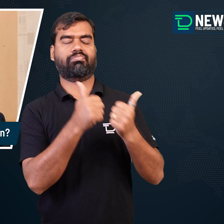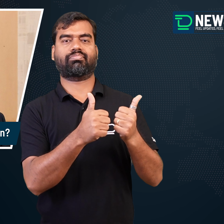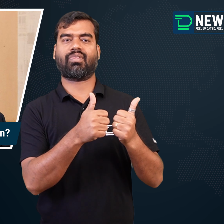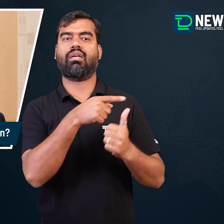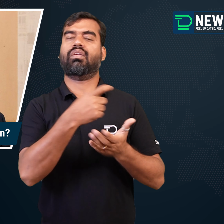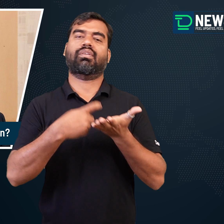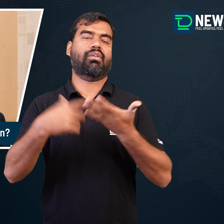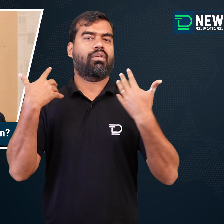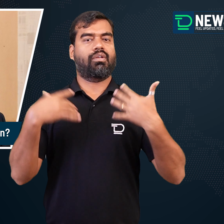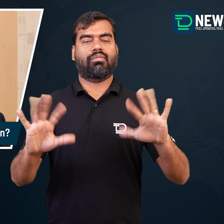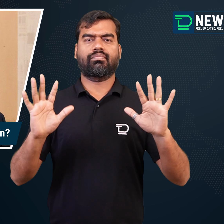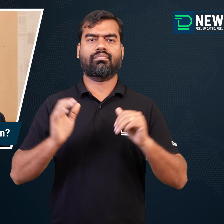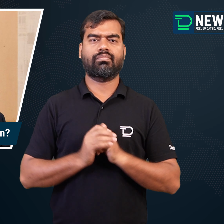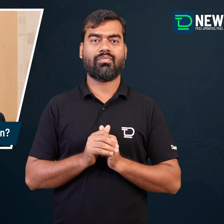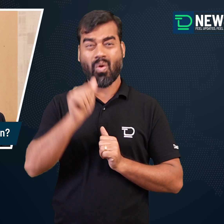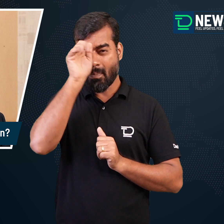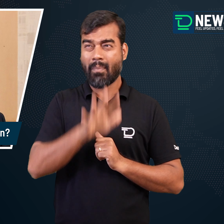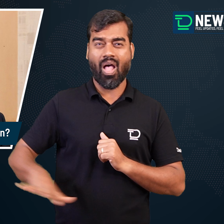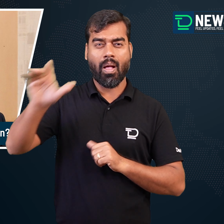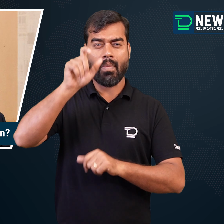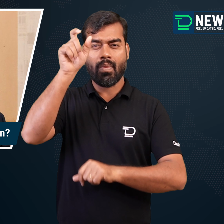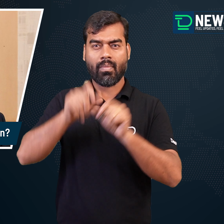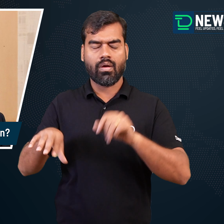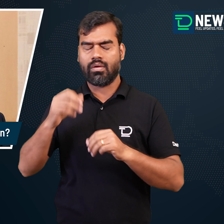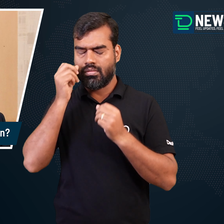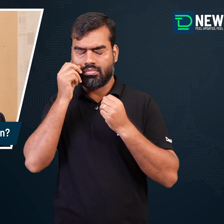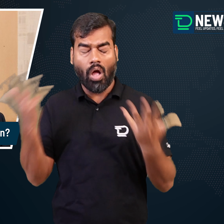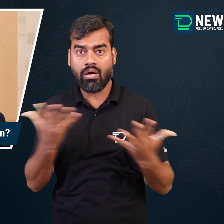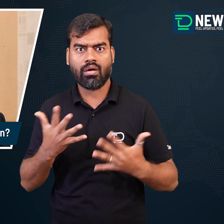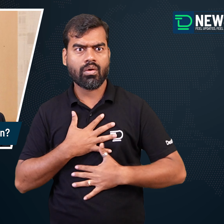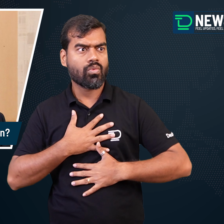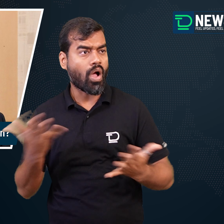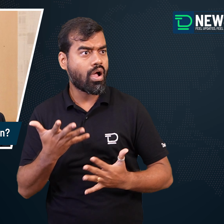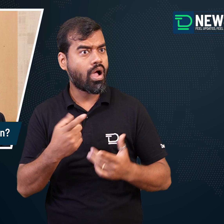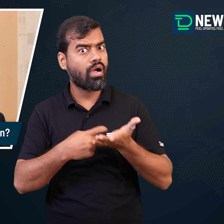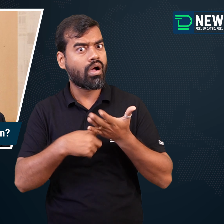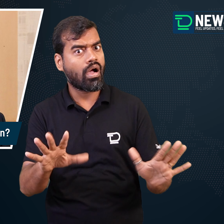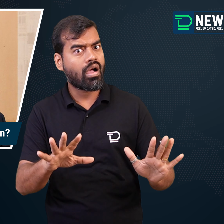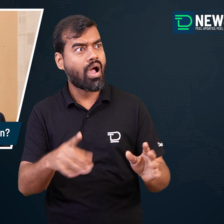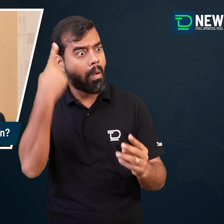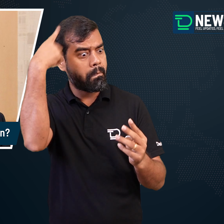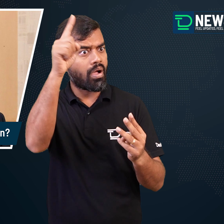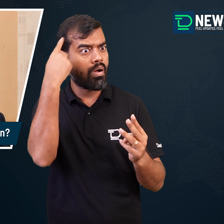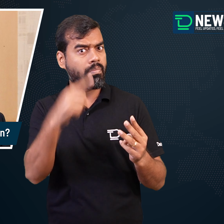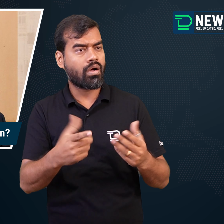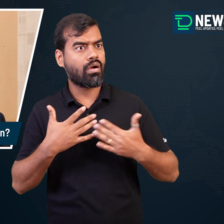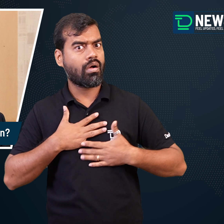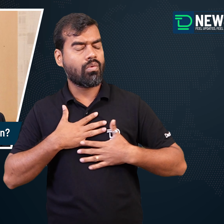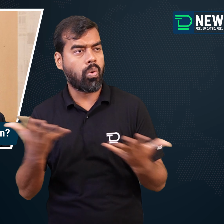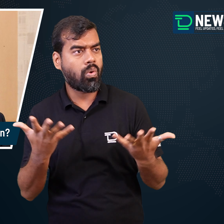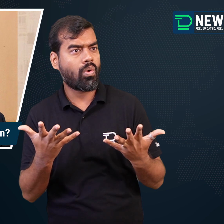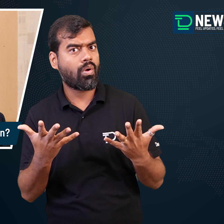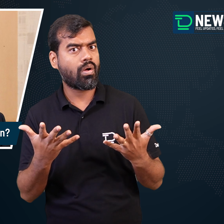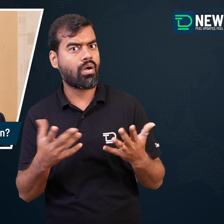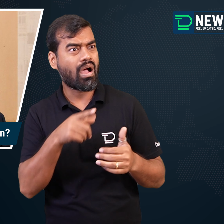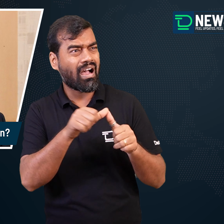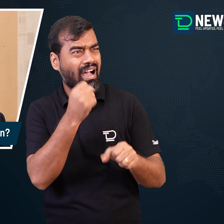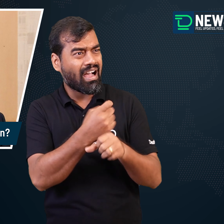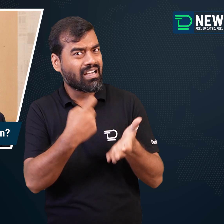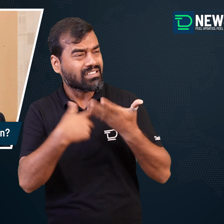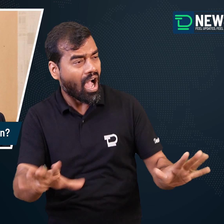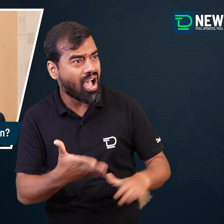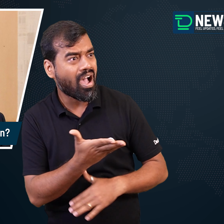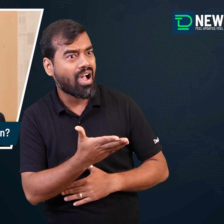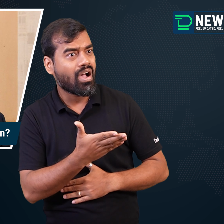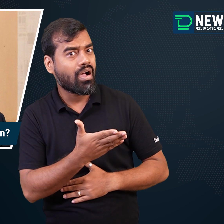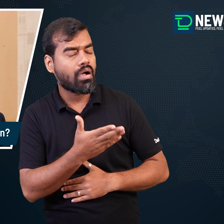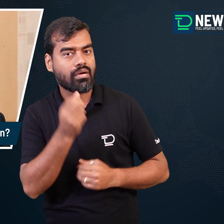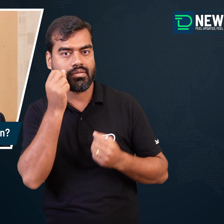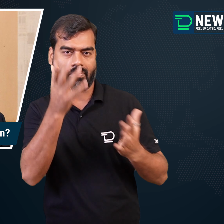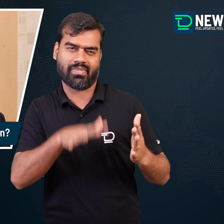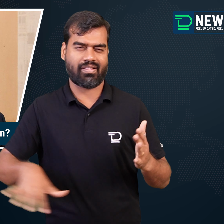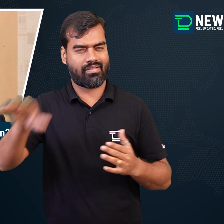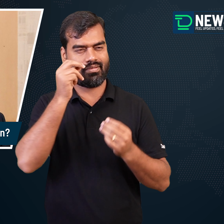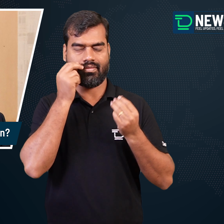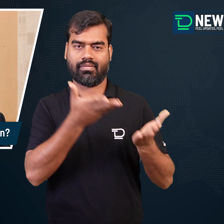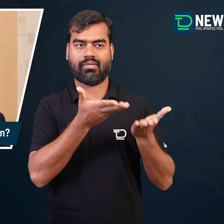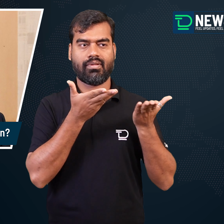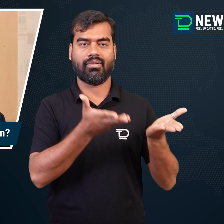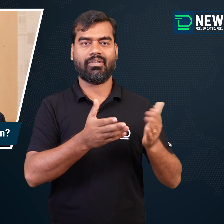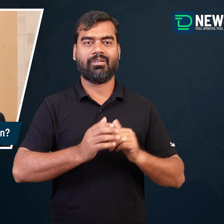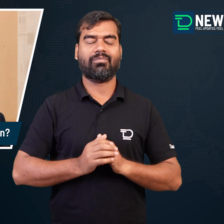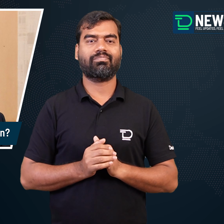His sudden resignation surprised everyone.